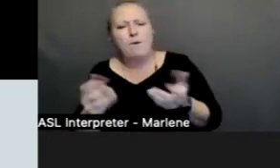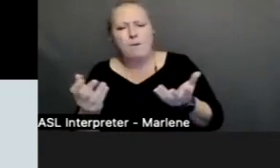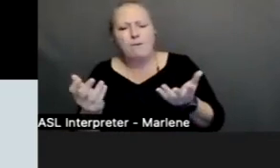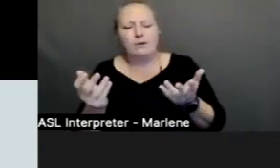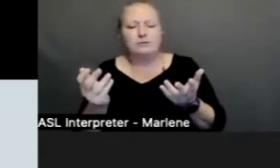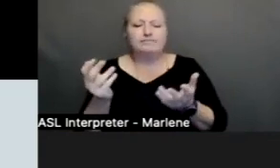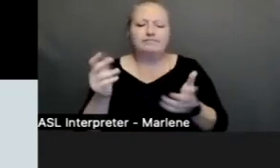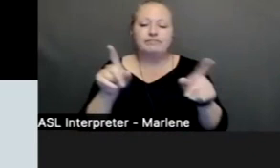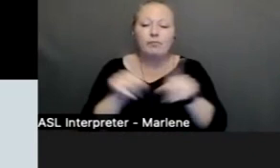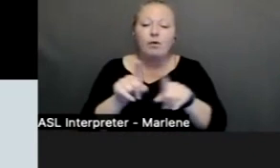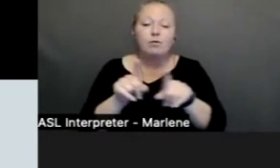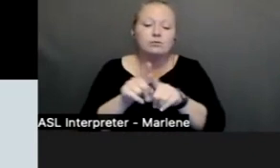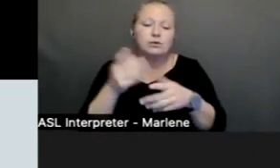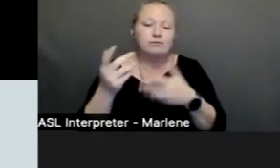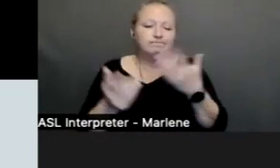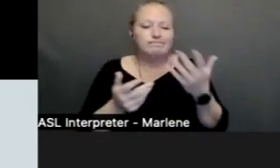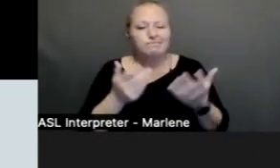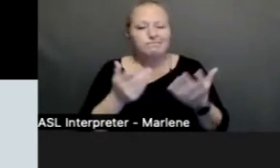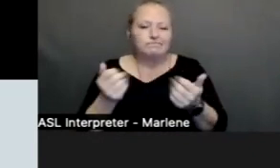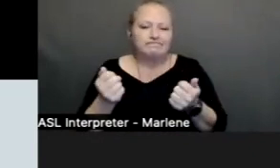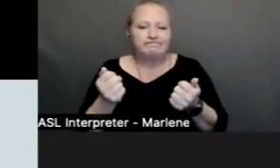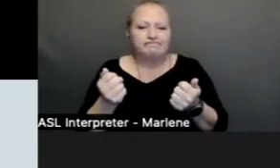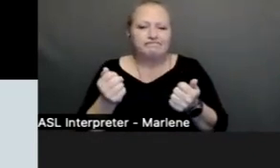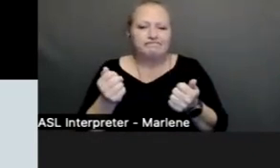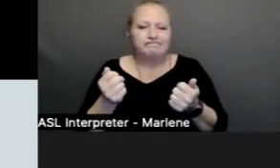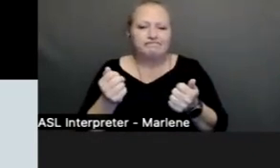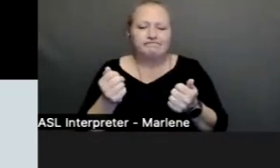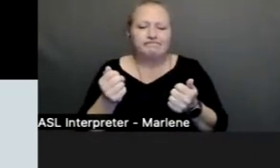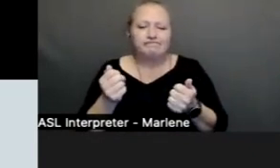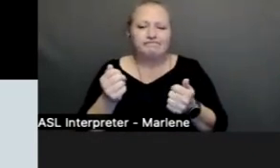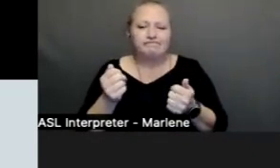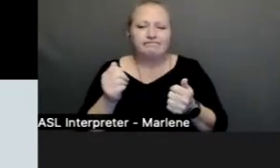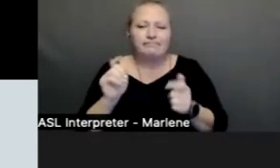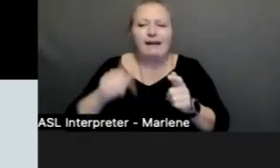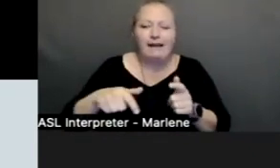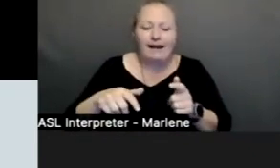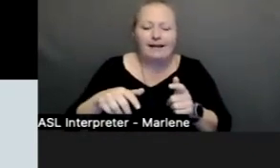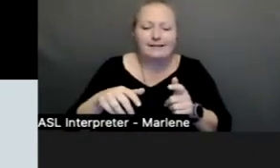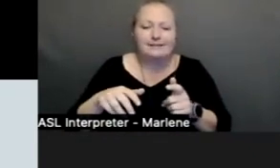It also goes to those late adopters in the in the world where, you know,